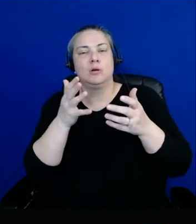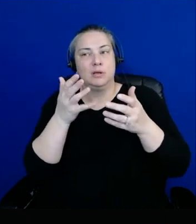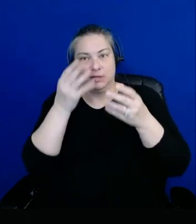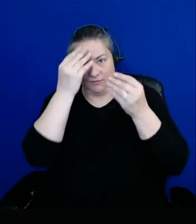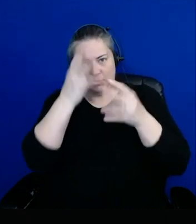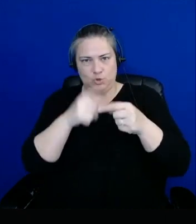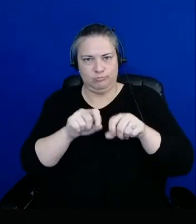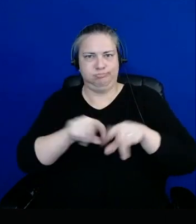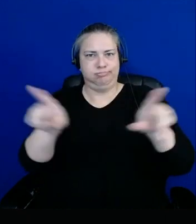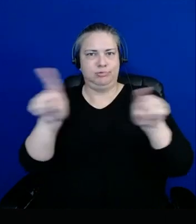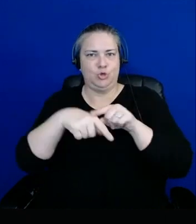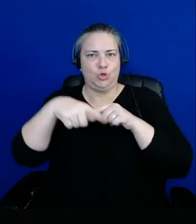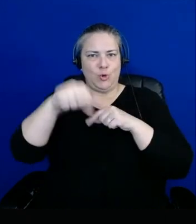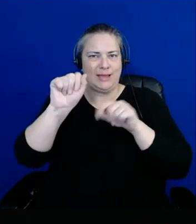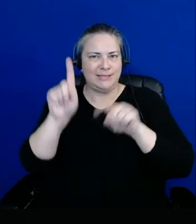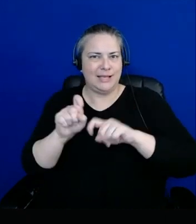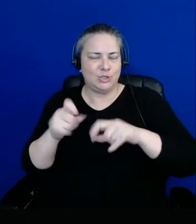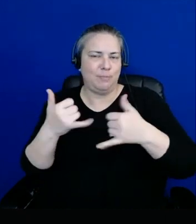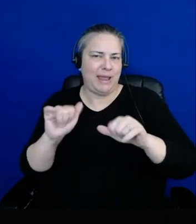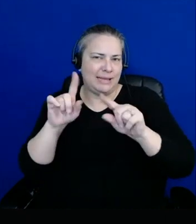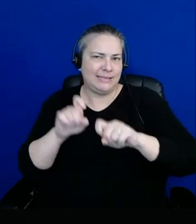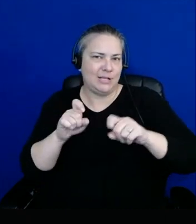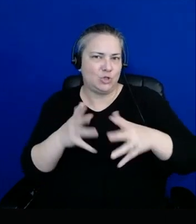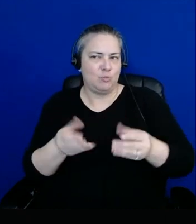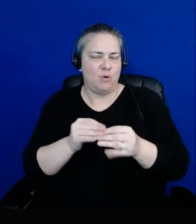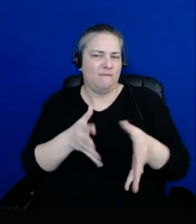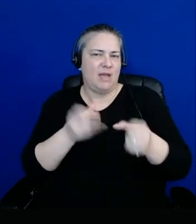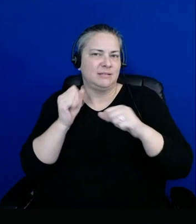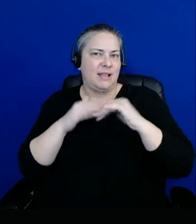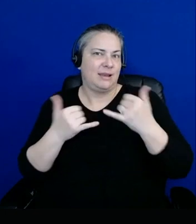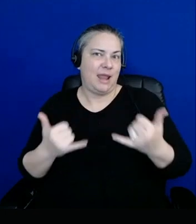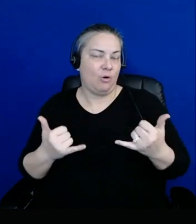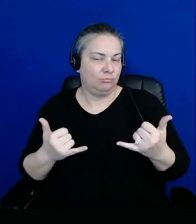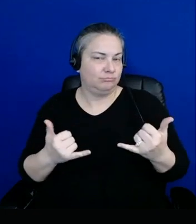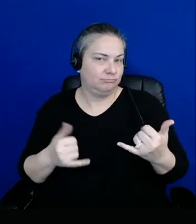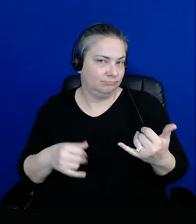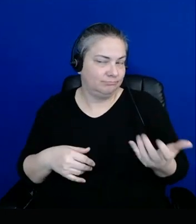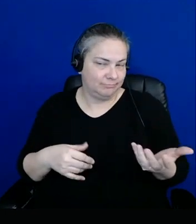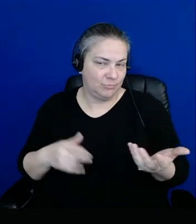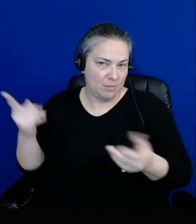testers and your playtesters, even more rapidly than is available today.